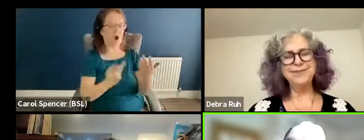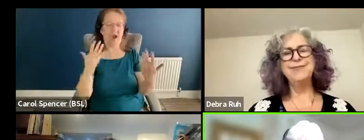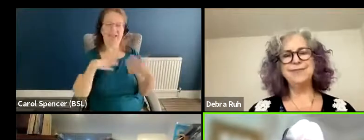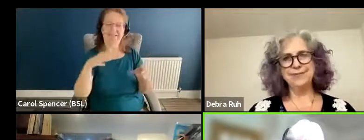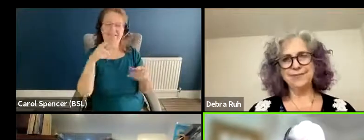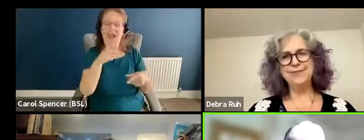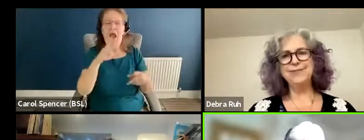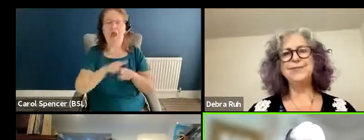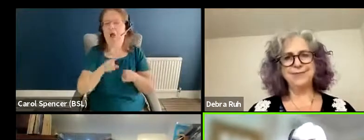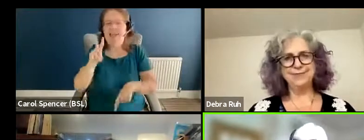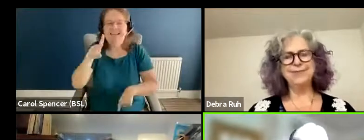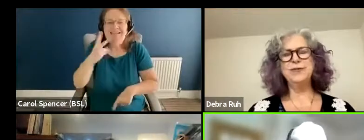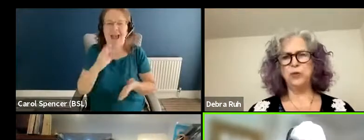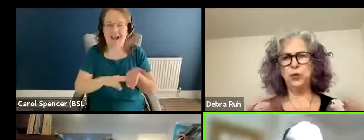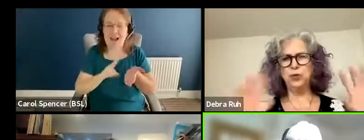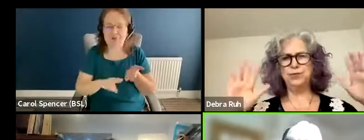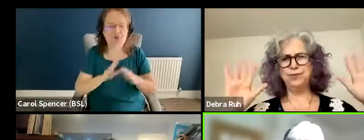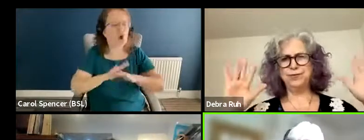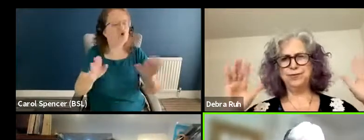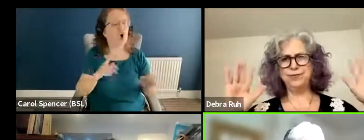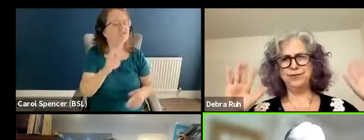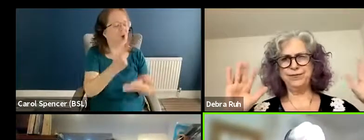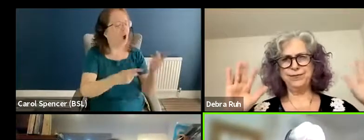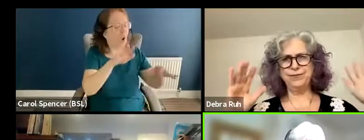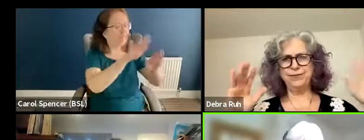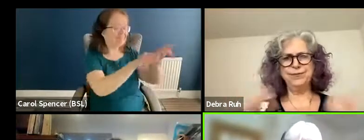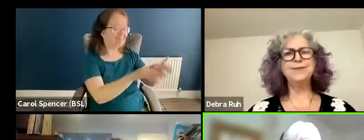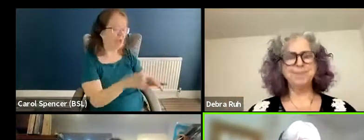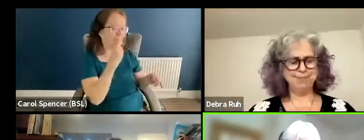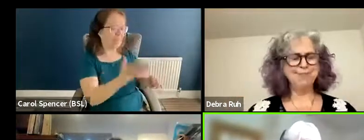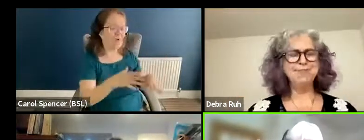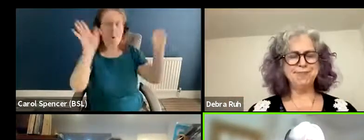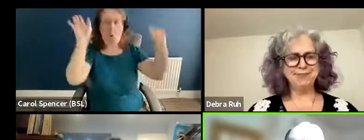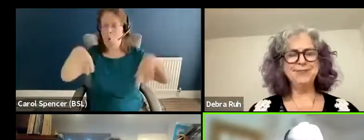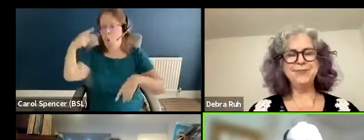second nature. So it's not an afterthought to the end that you think, oh, wait a minute,